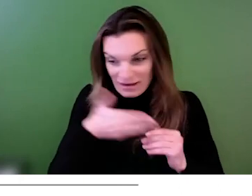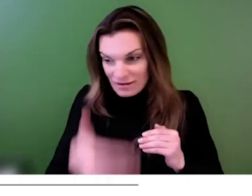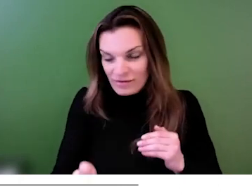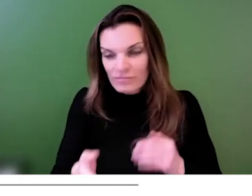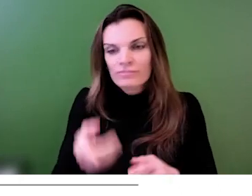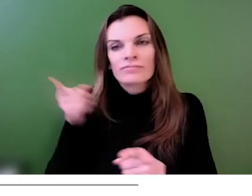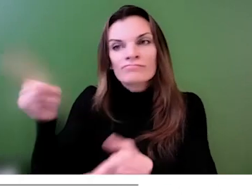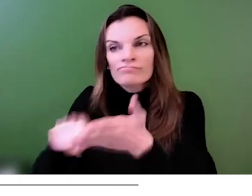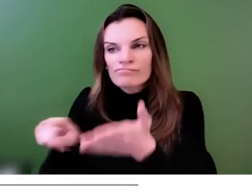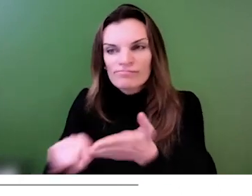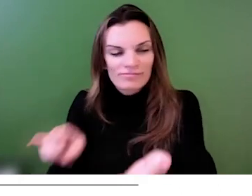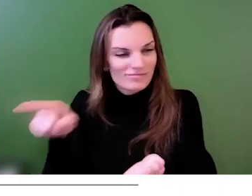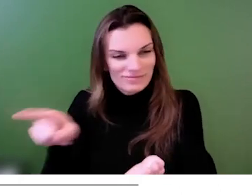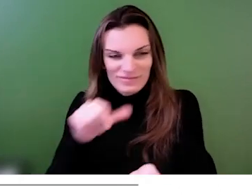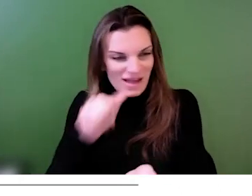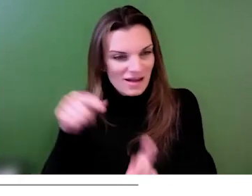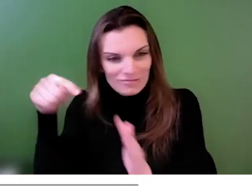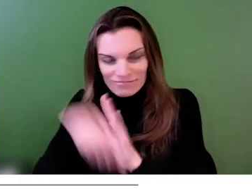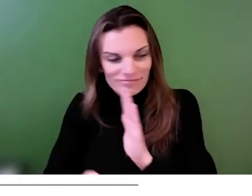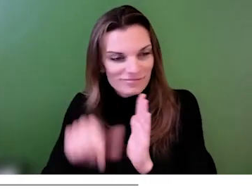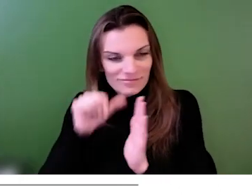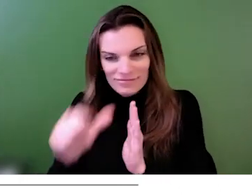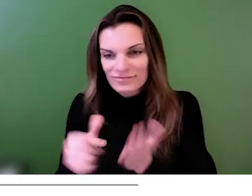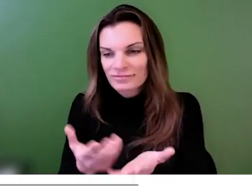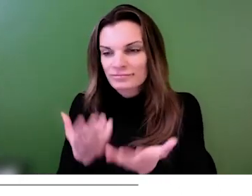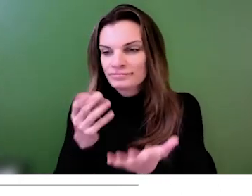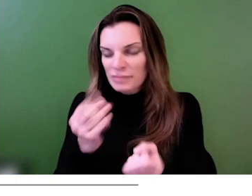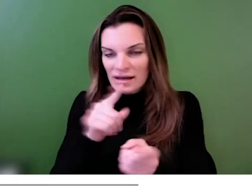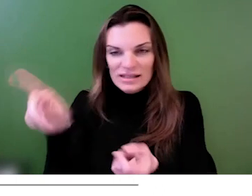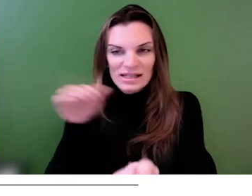researched. Providers have not been well educated on this.